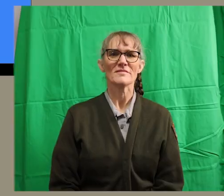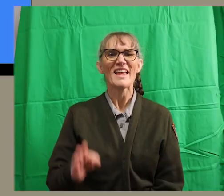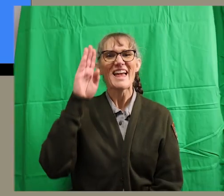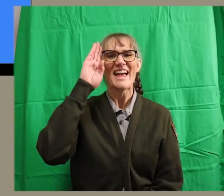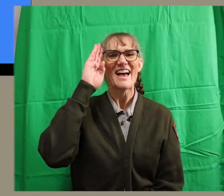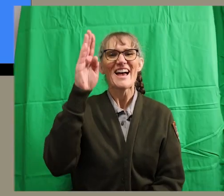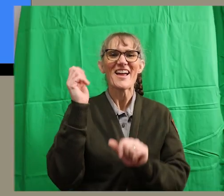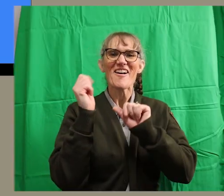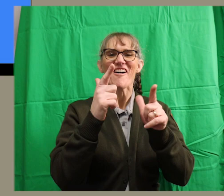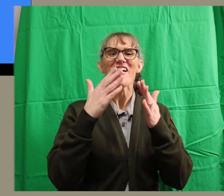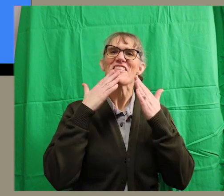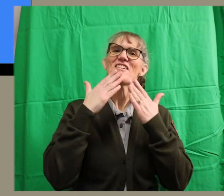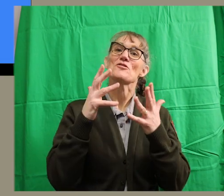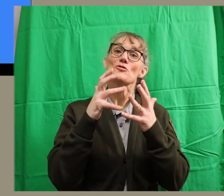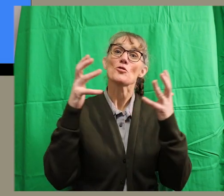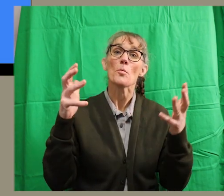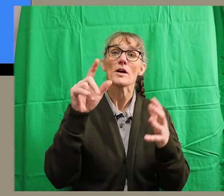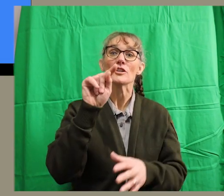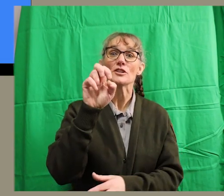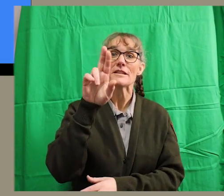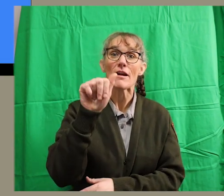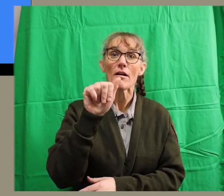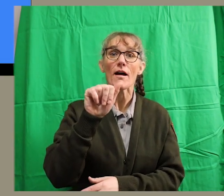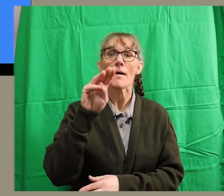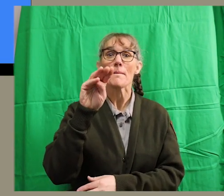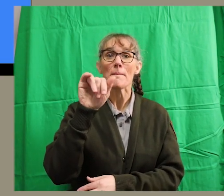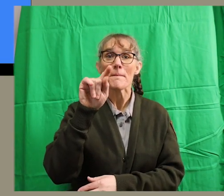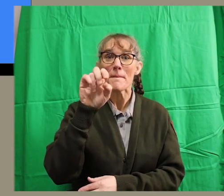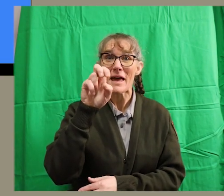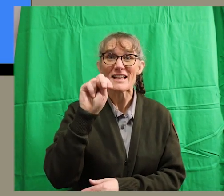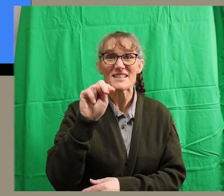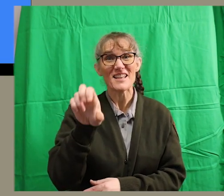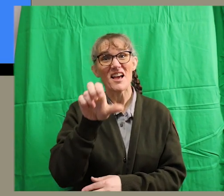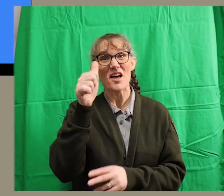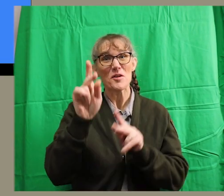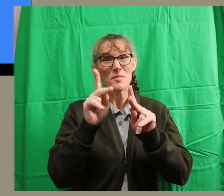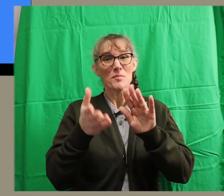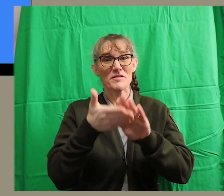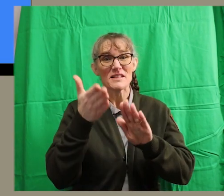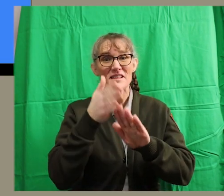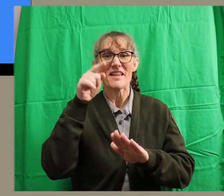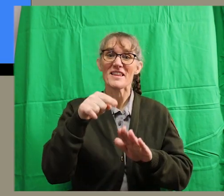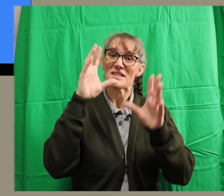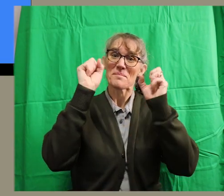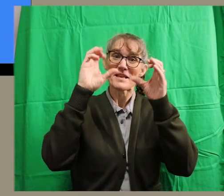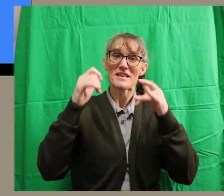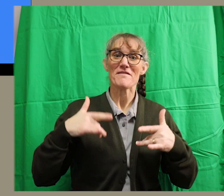Hi everybody! Thank you so much to Tera and Mattison and the other organizers of this amazing event.